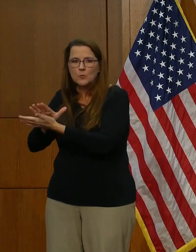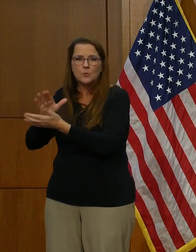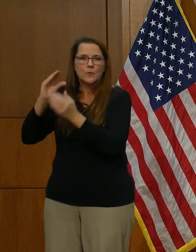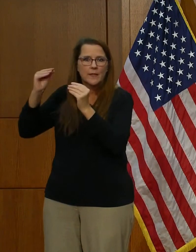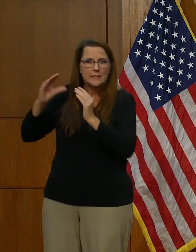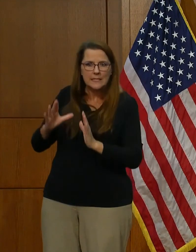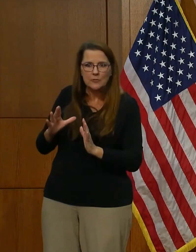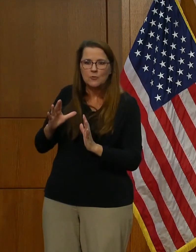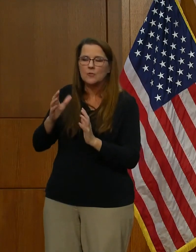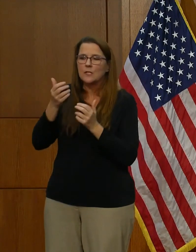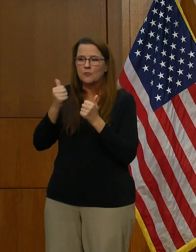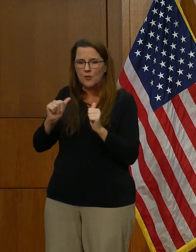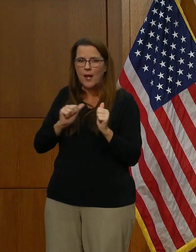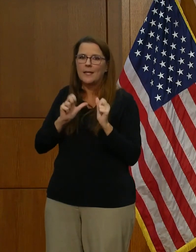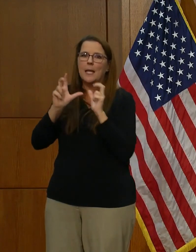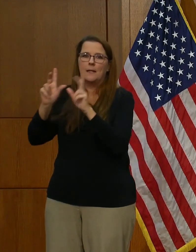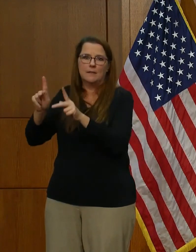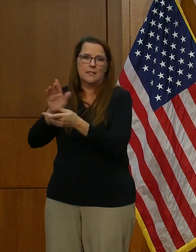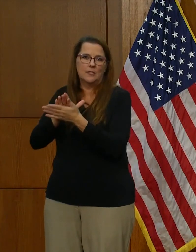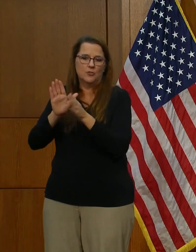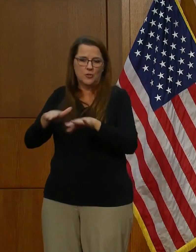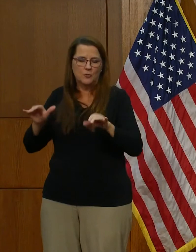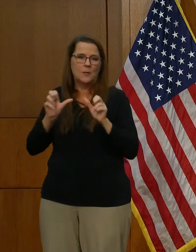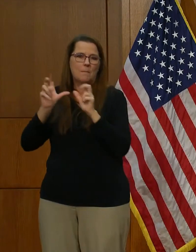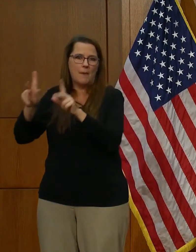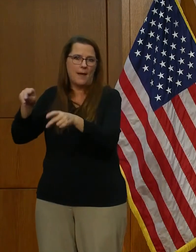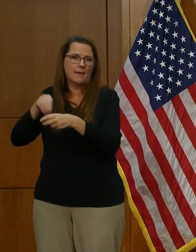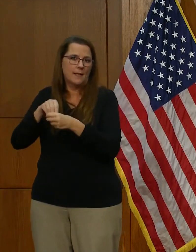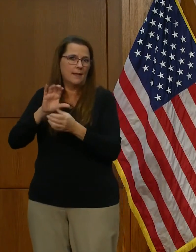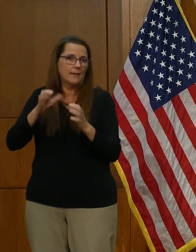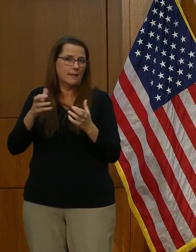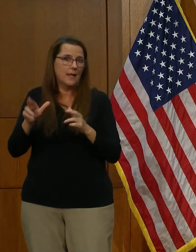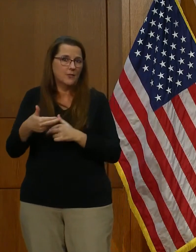TEACHERS WORK WITH YOUR PRINCIPLES YOUR SCHOOLS AND DO EVERYTHING THAT WE CAN TO GET